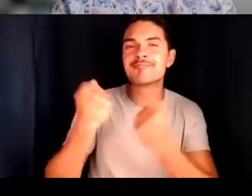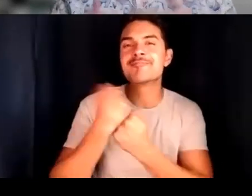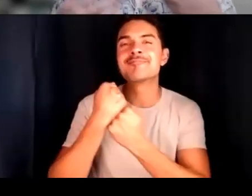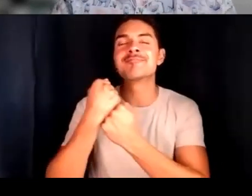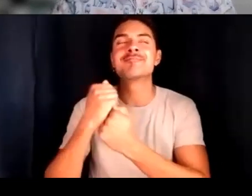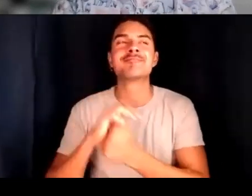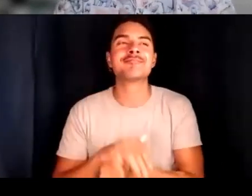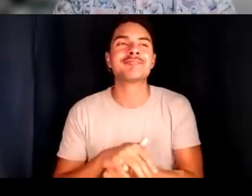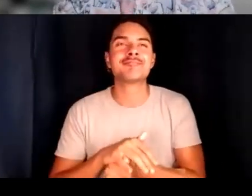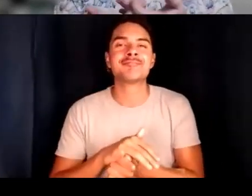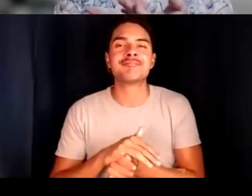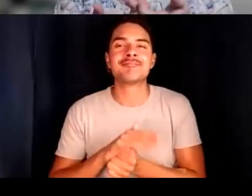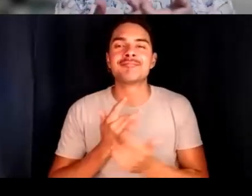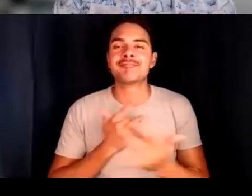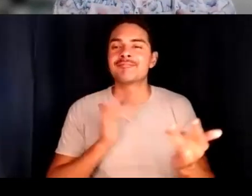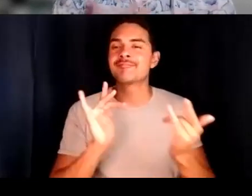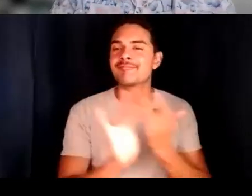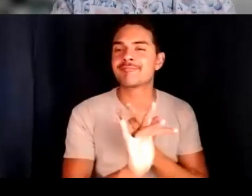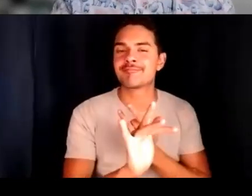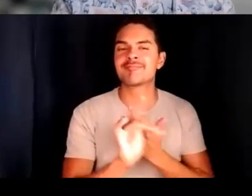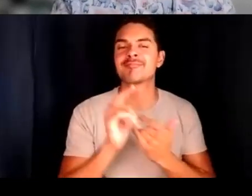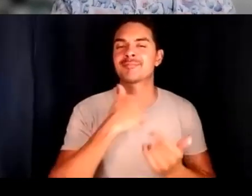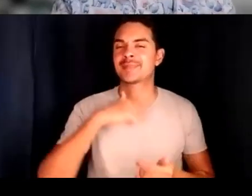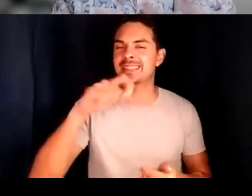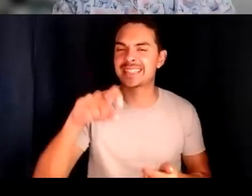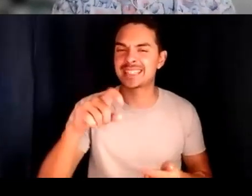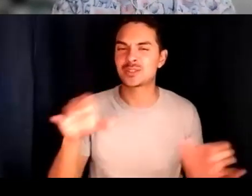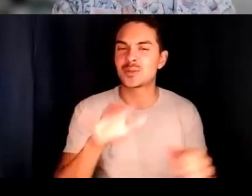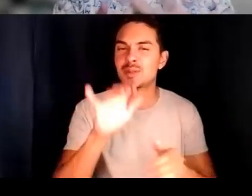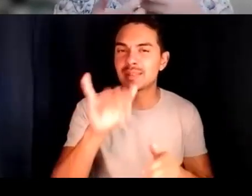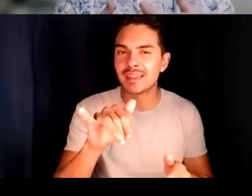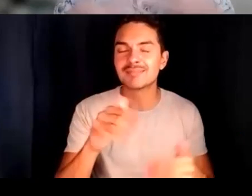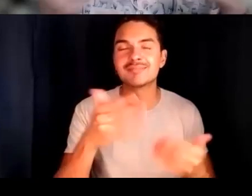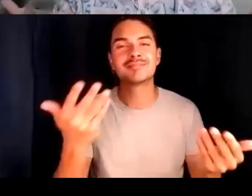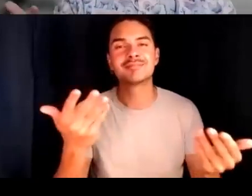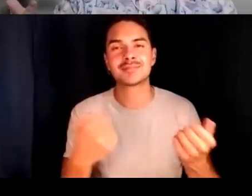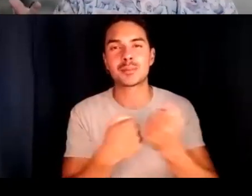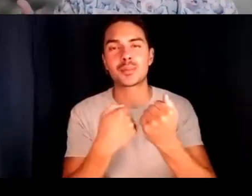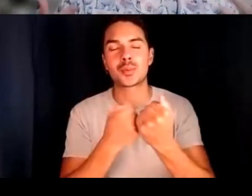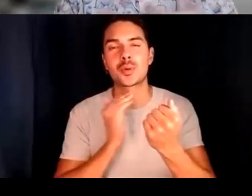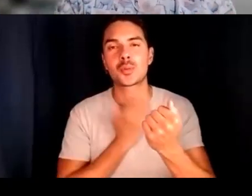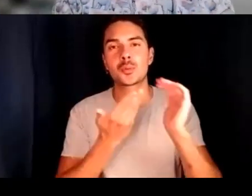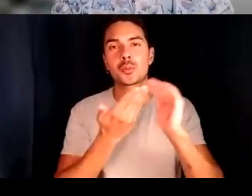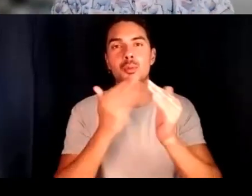And we do that through being present, through being here for people,